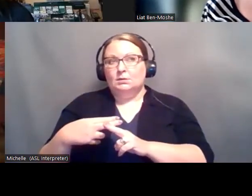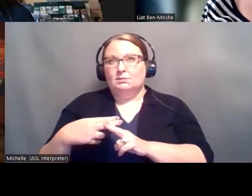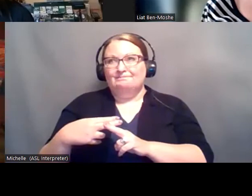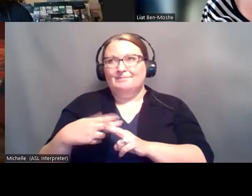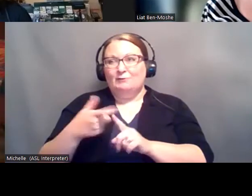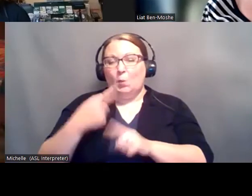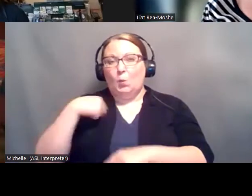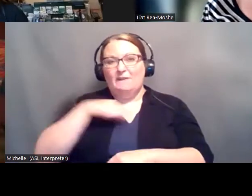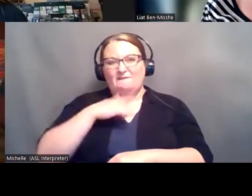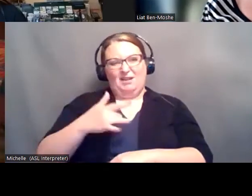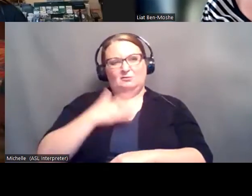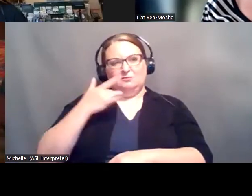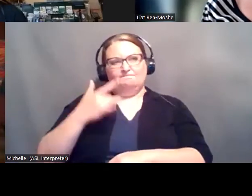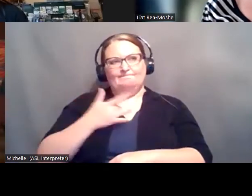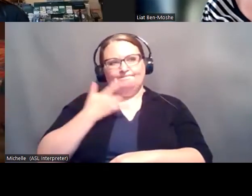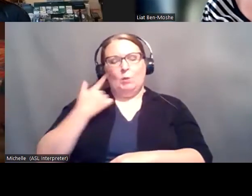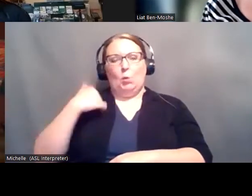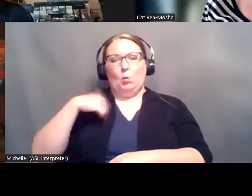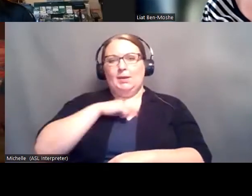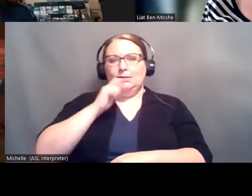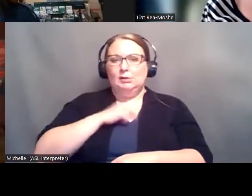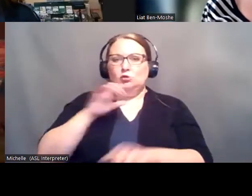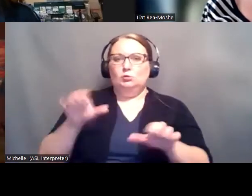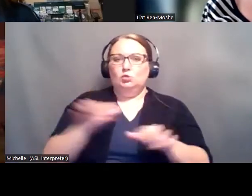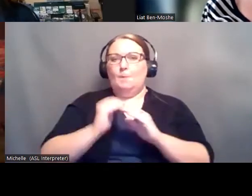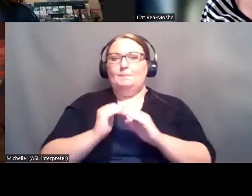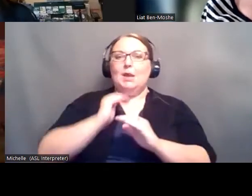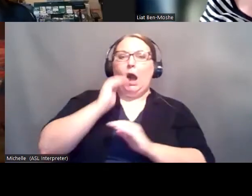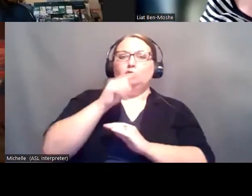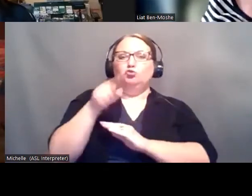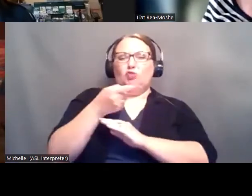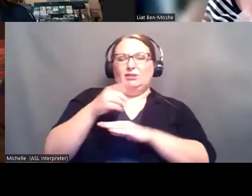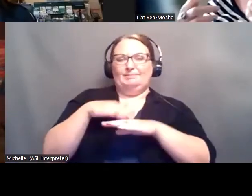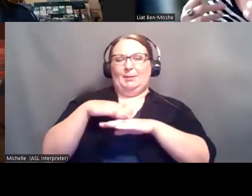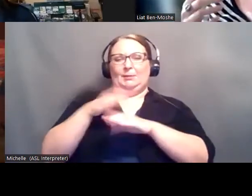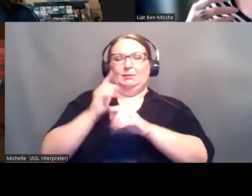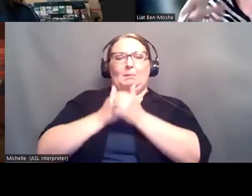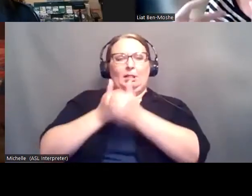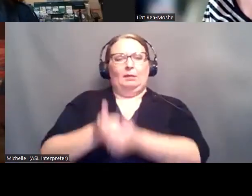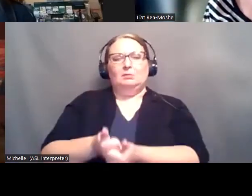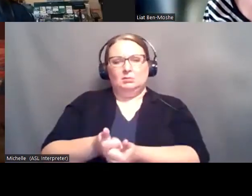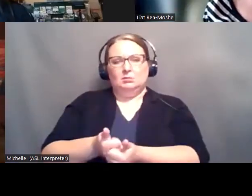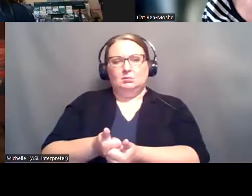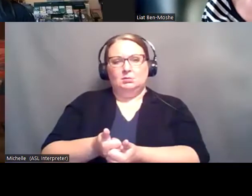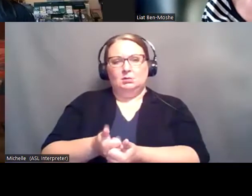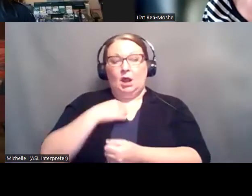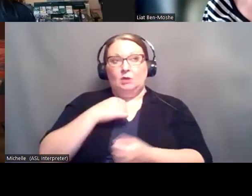that we need to move beyond compliance. So beyond kind of the letter of the law,